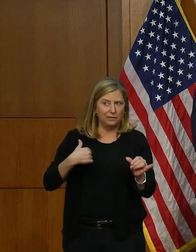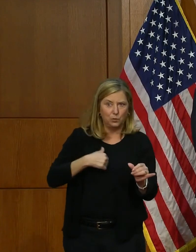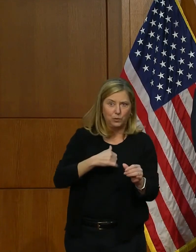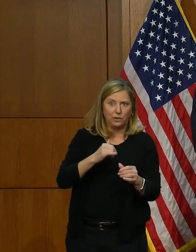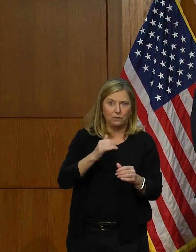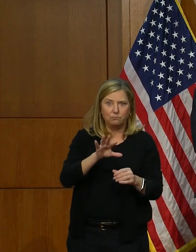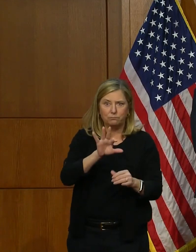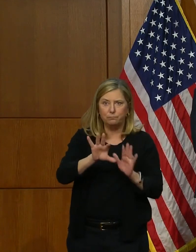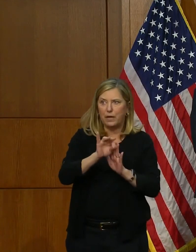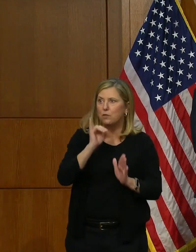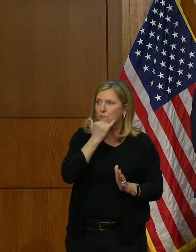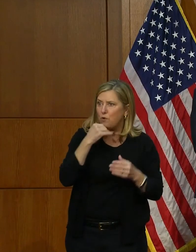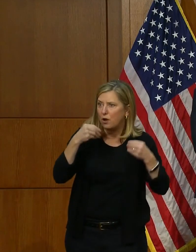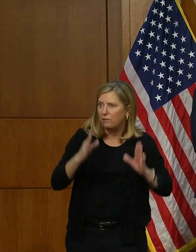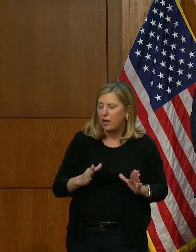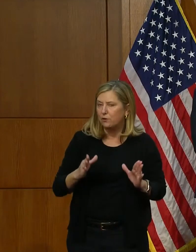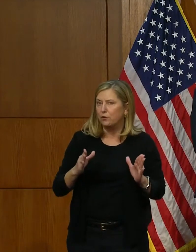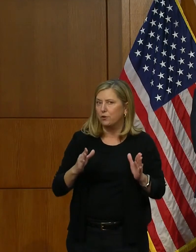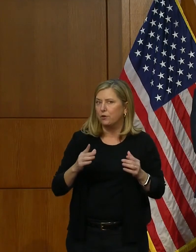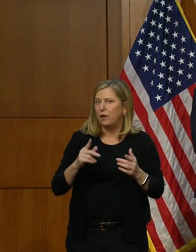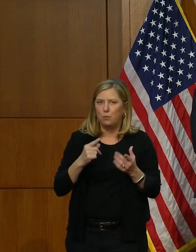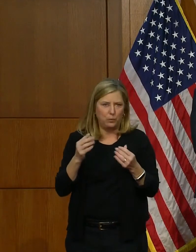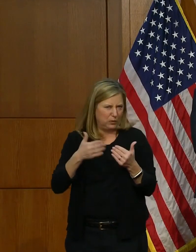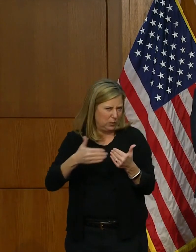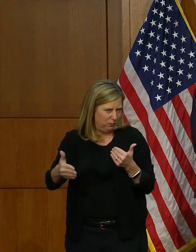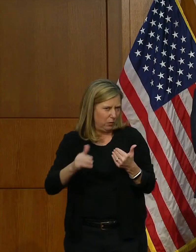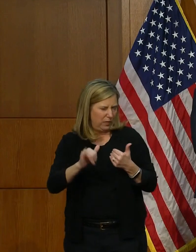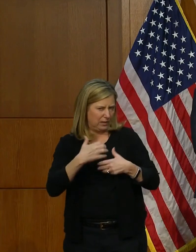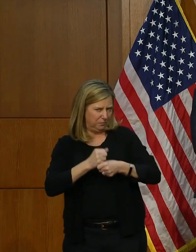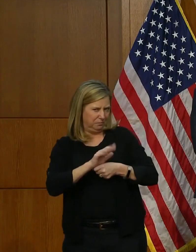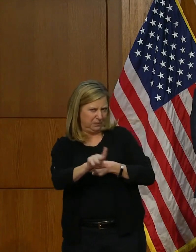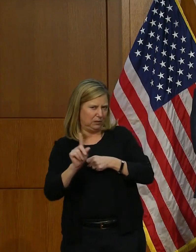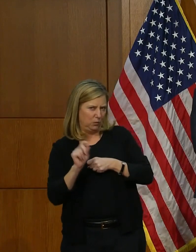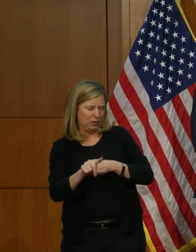ON DHE WAS THIS A SITUATION WHERE WE MADE THE WRONG CHOICE